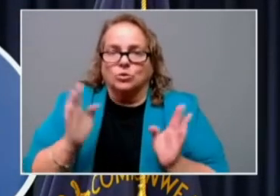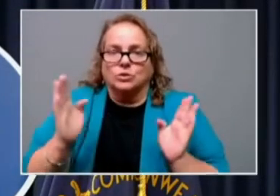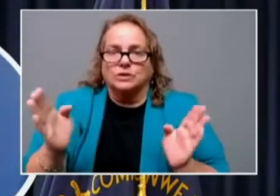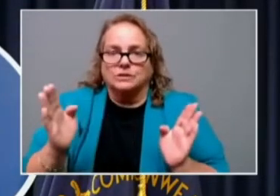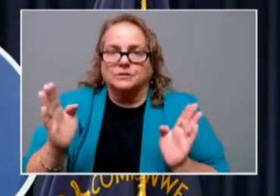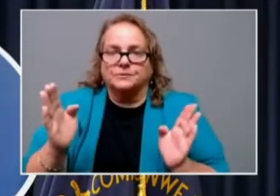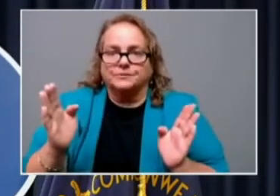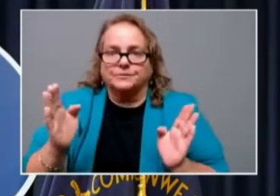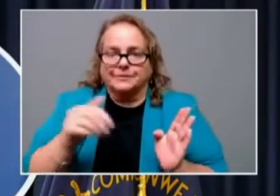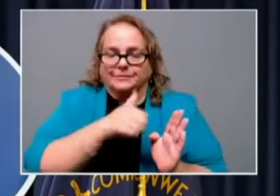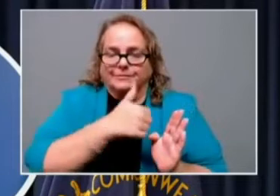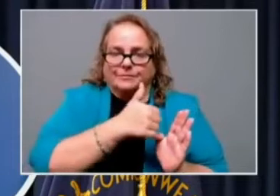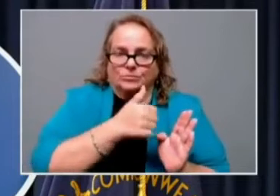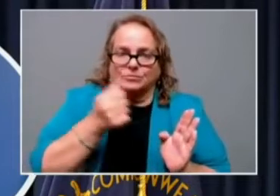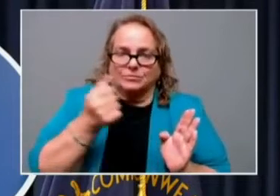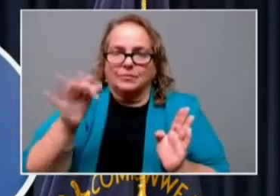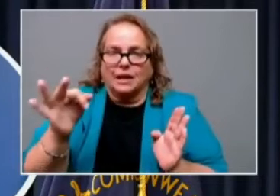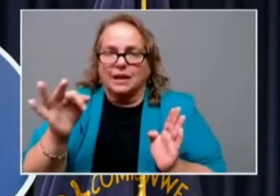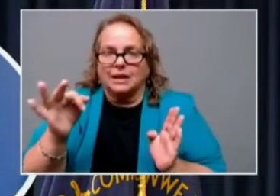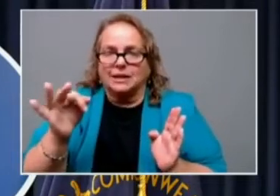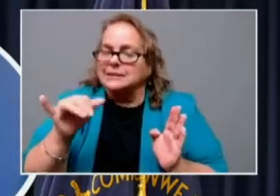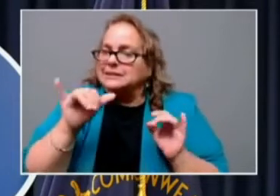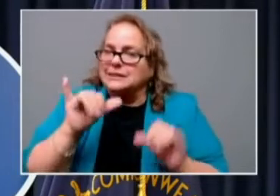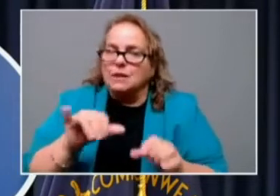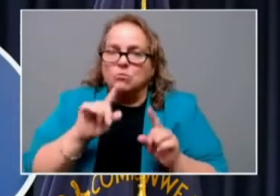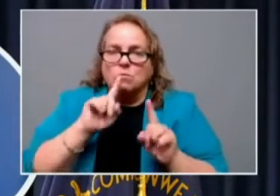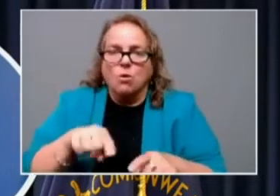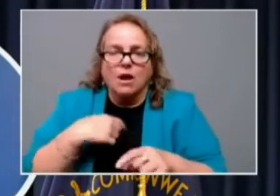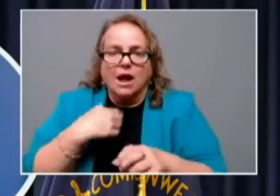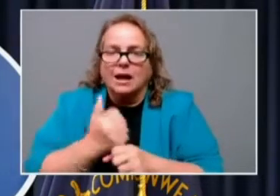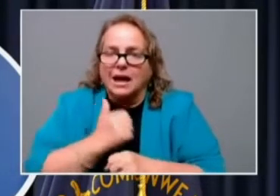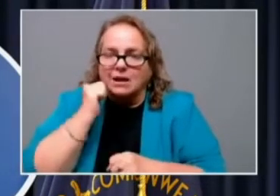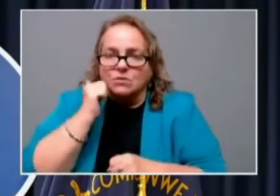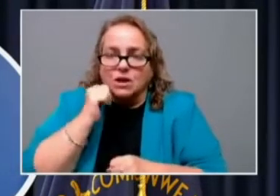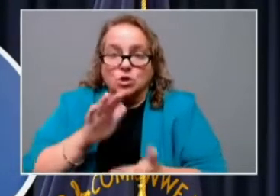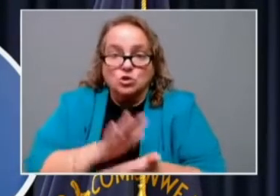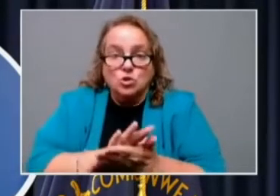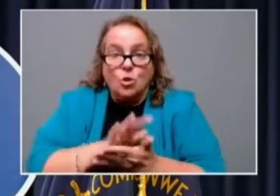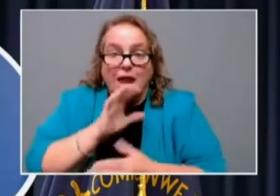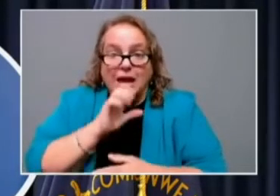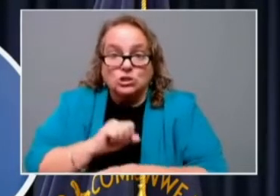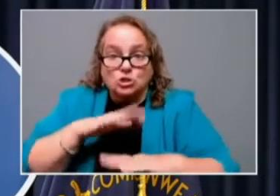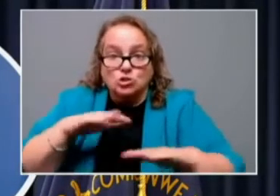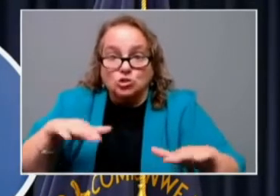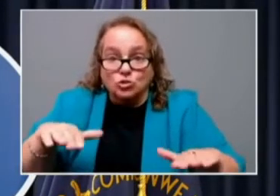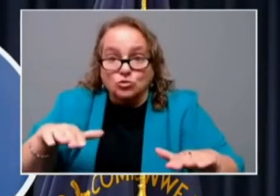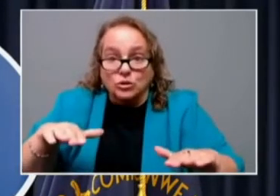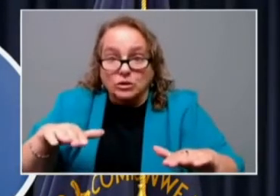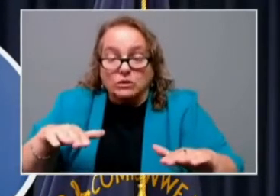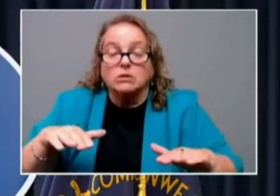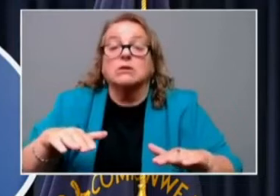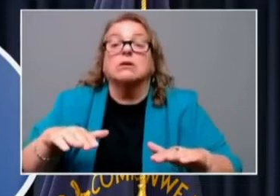gotten for weeks, school age kids by incident rate, test testing positive